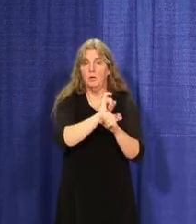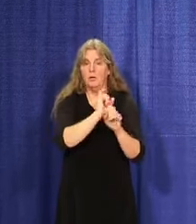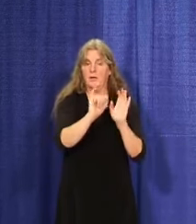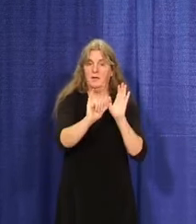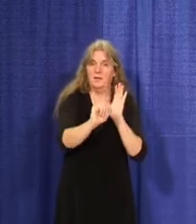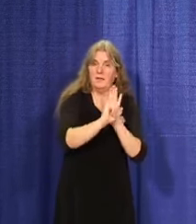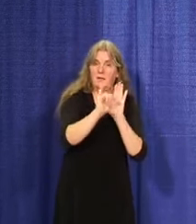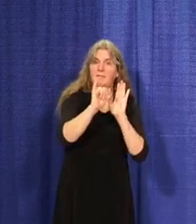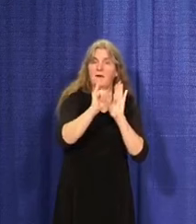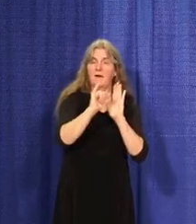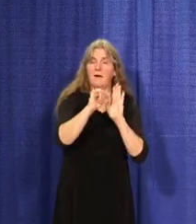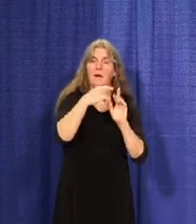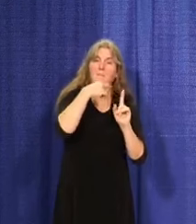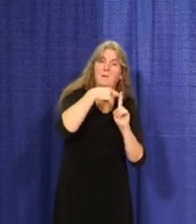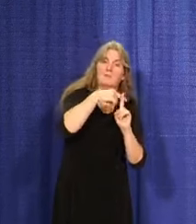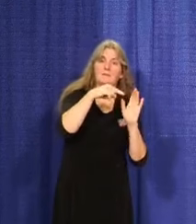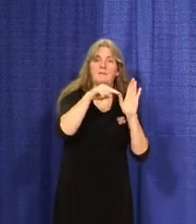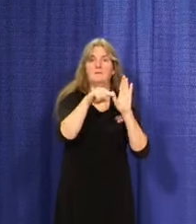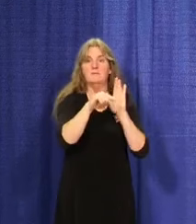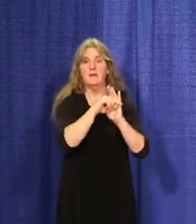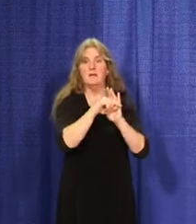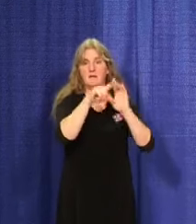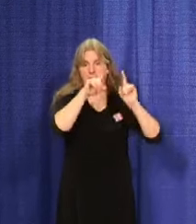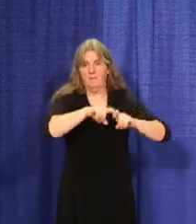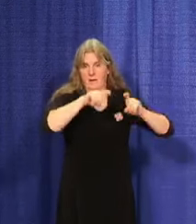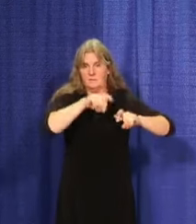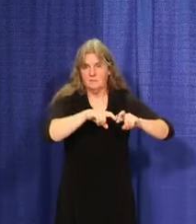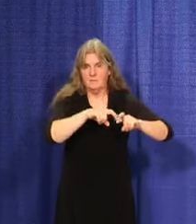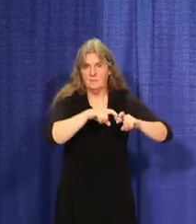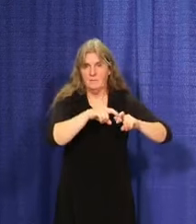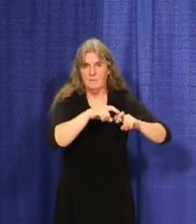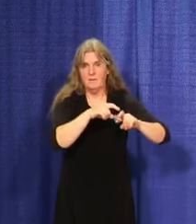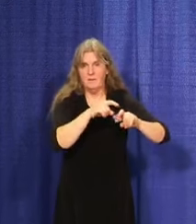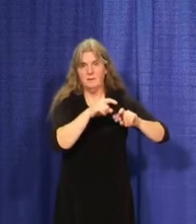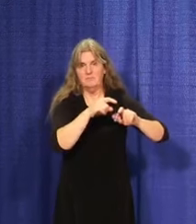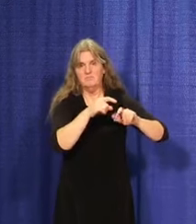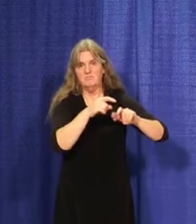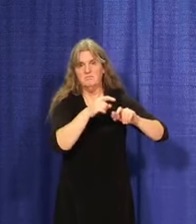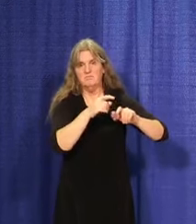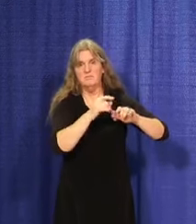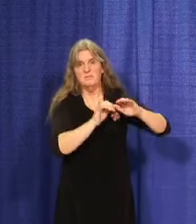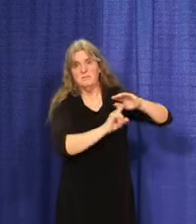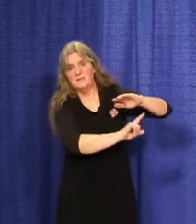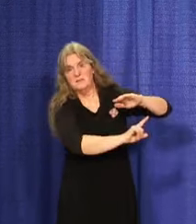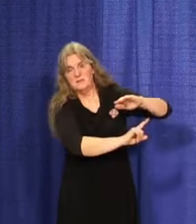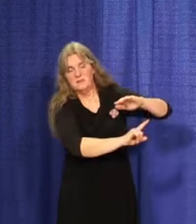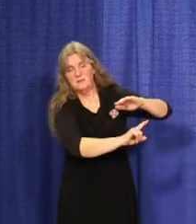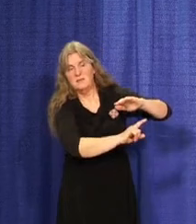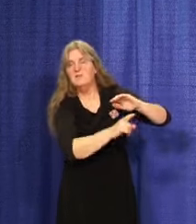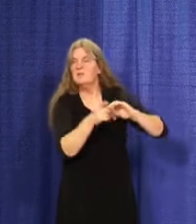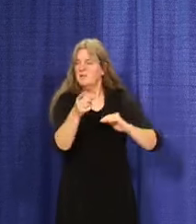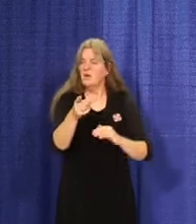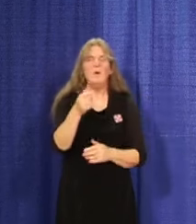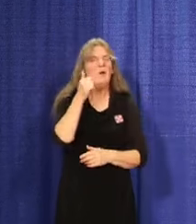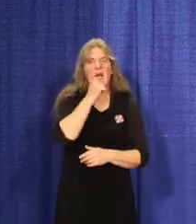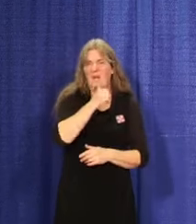testing or through other means. So really they are exercising this every day and in this case,